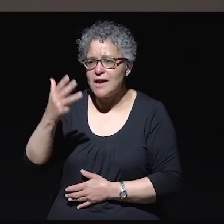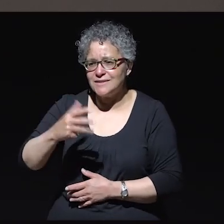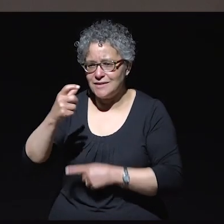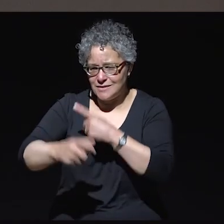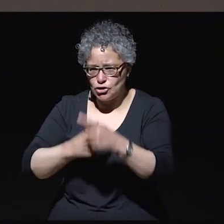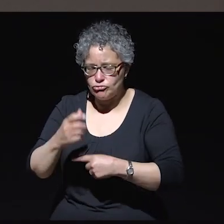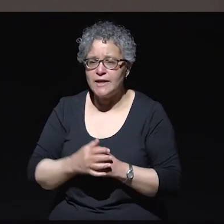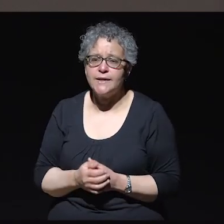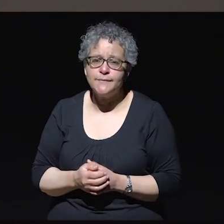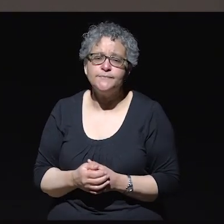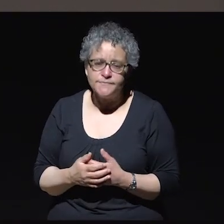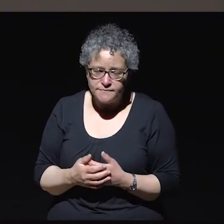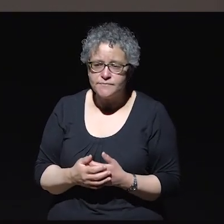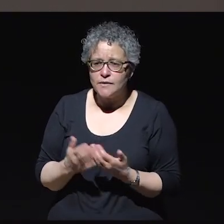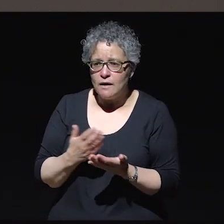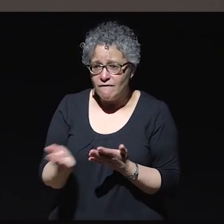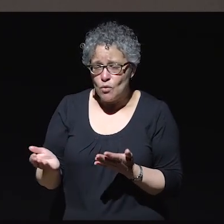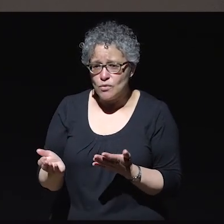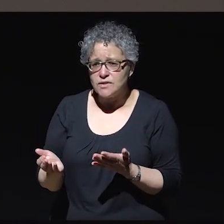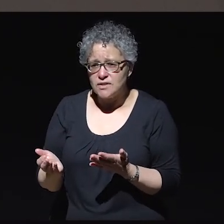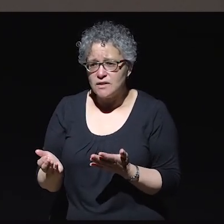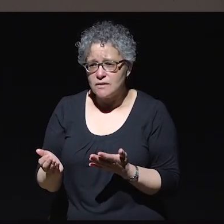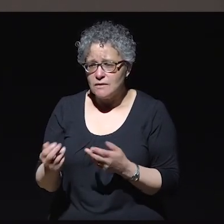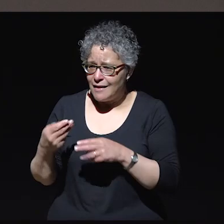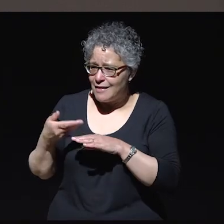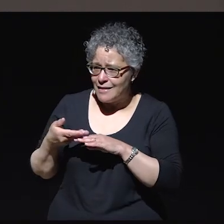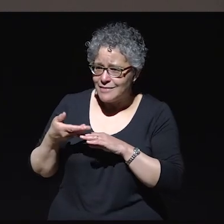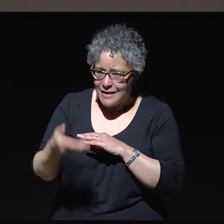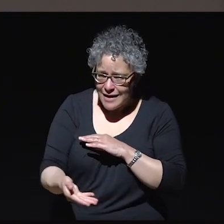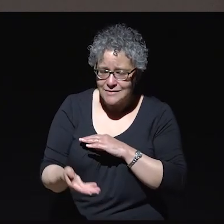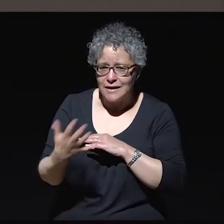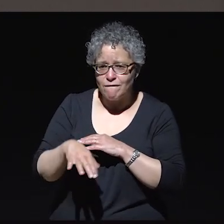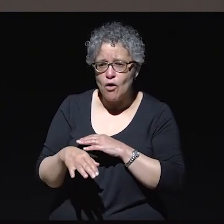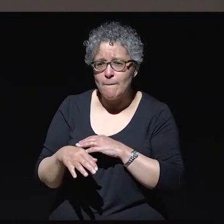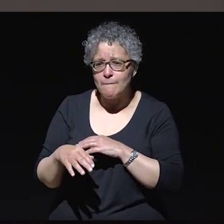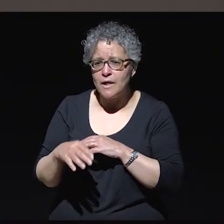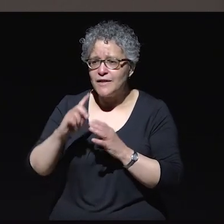Undoubtedly the outcome, the legacy and so on of the Jacobite rebellions,